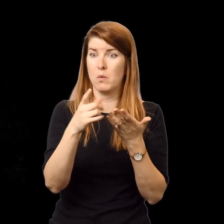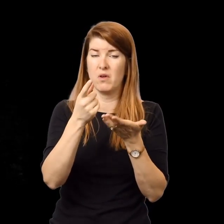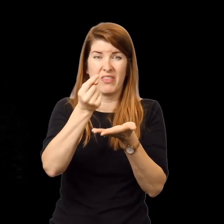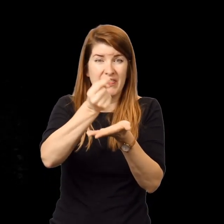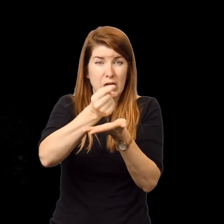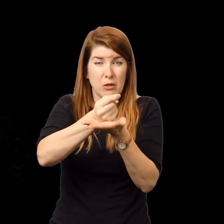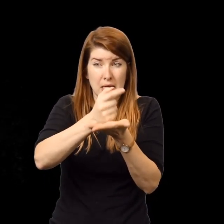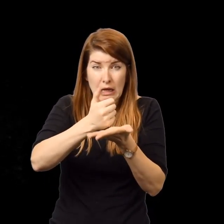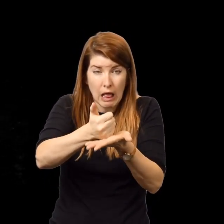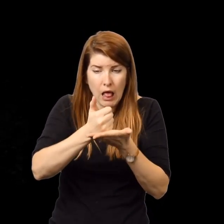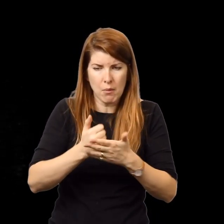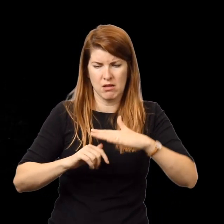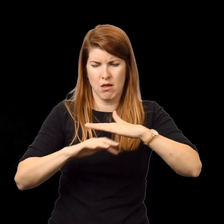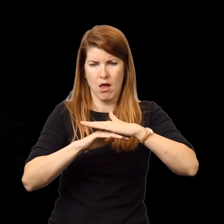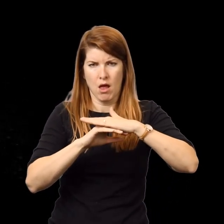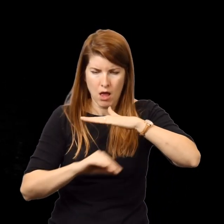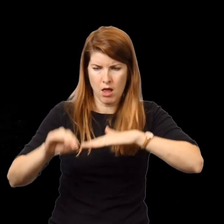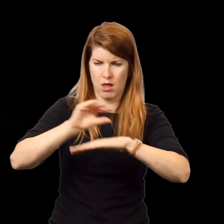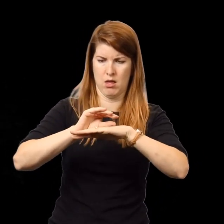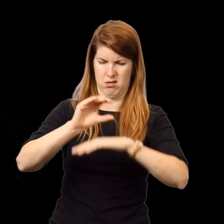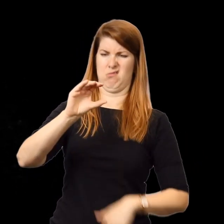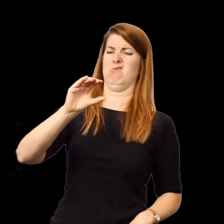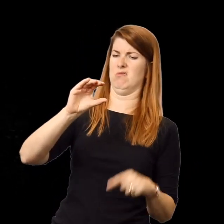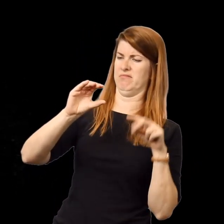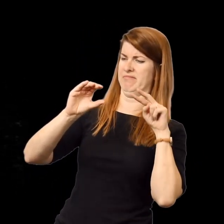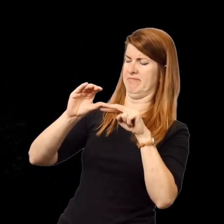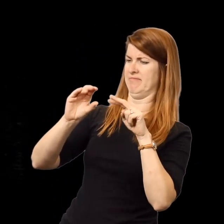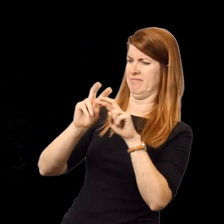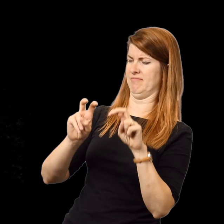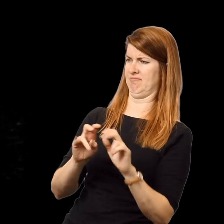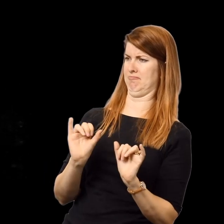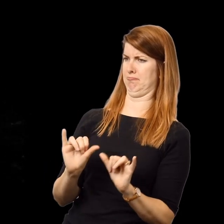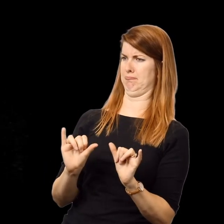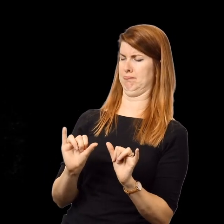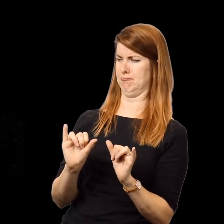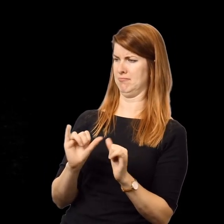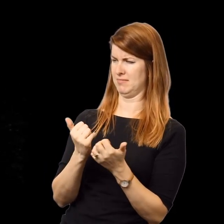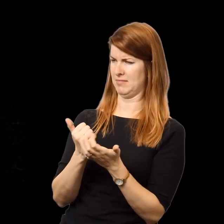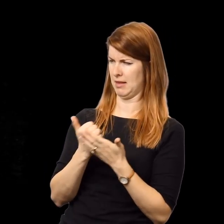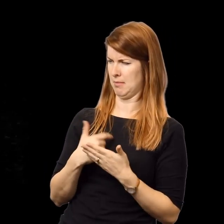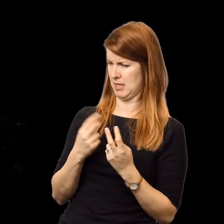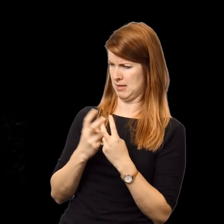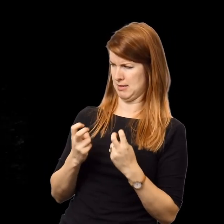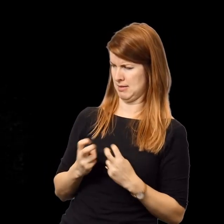to consciousness, so people can change it and then engage the world in relationships differently.